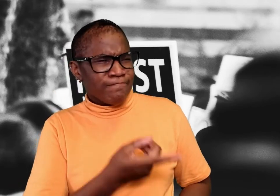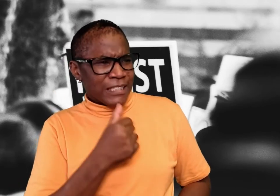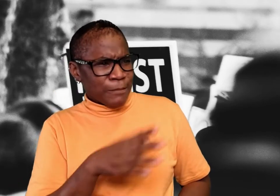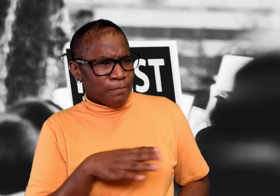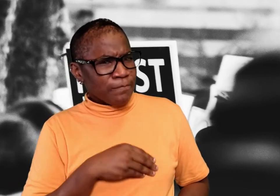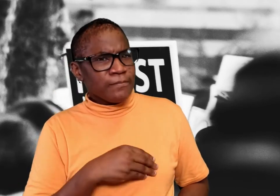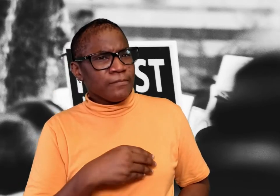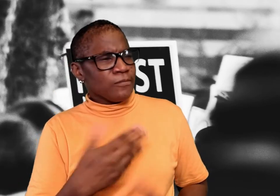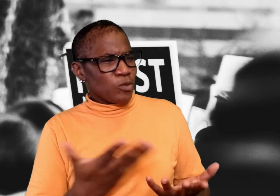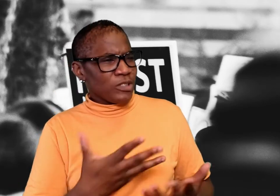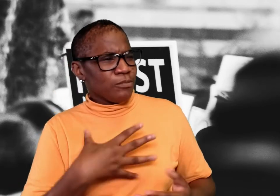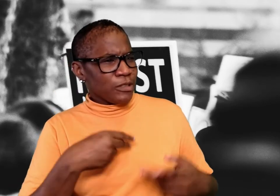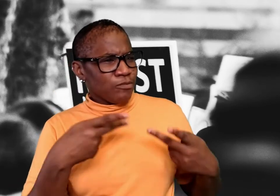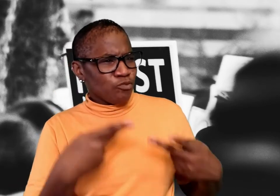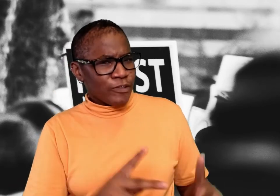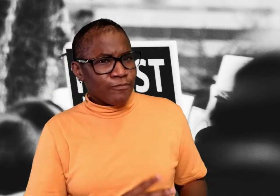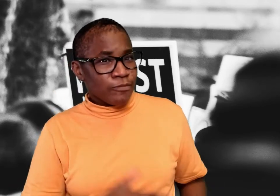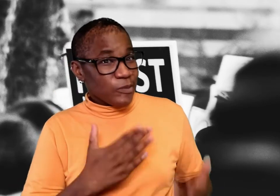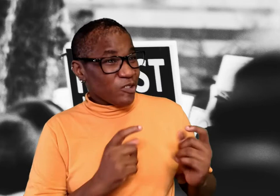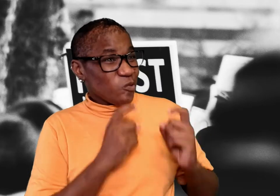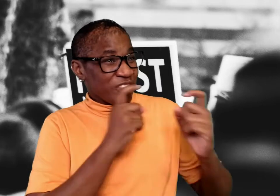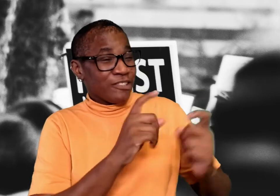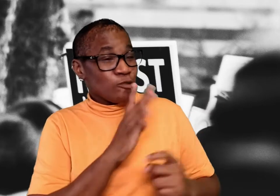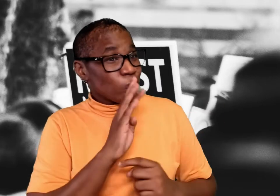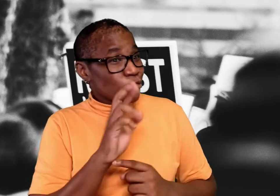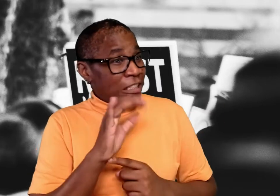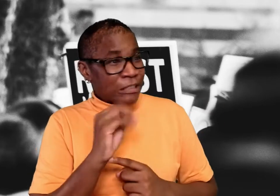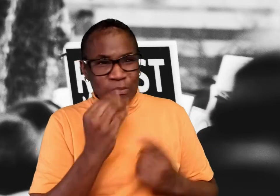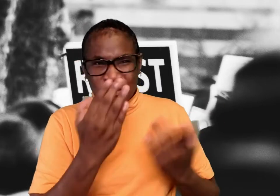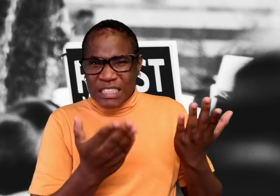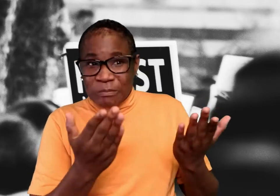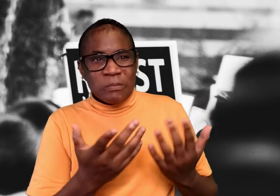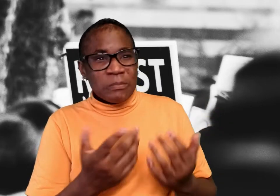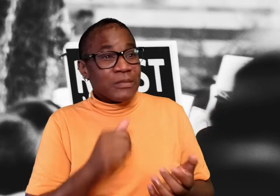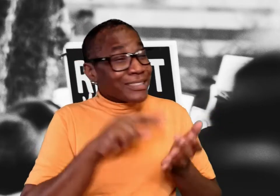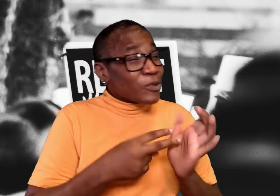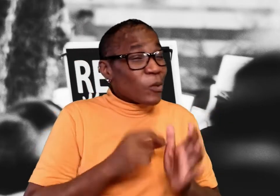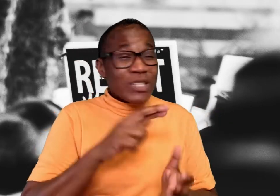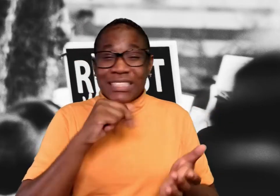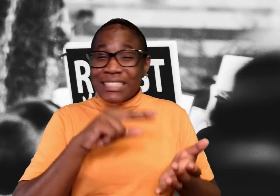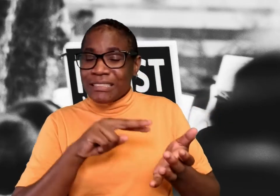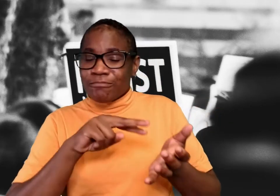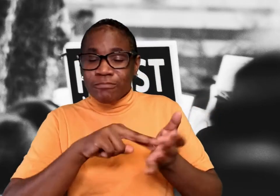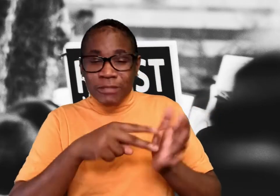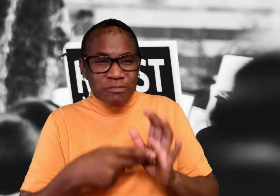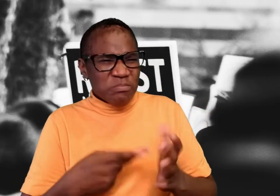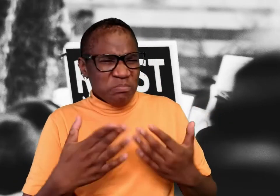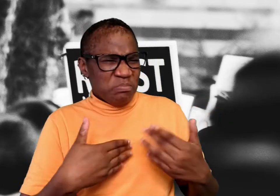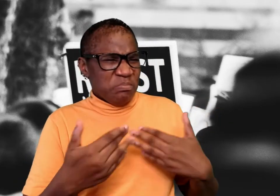behavior, call out white privilege and how it contributes to racism- whether intentional